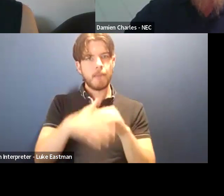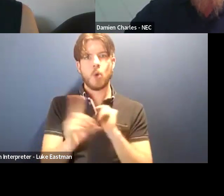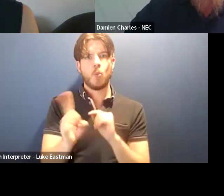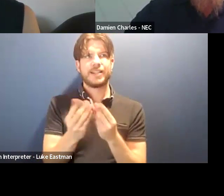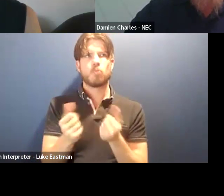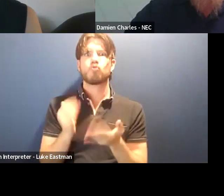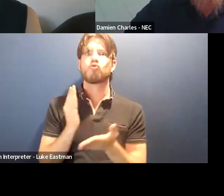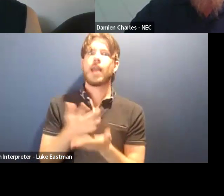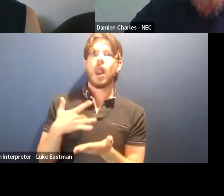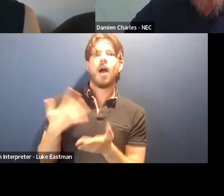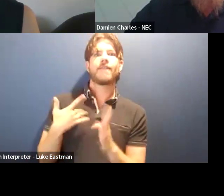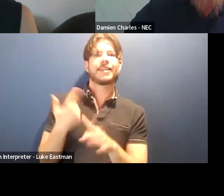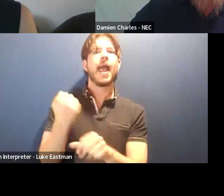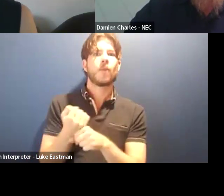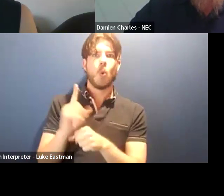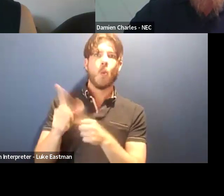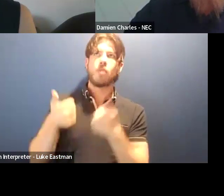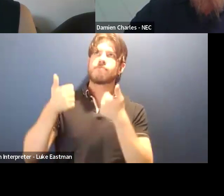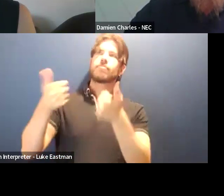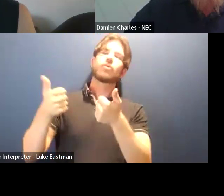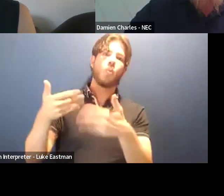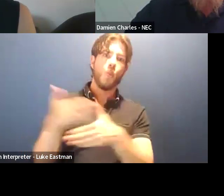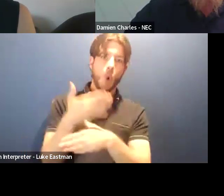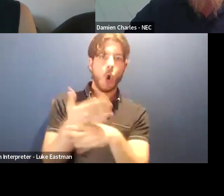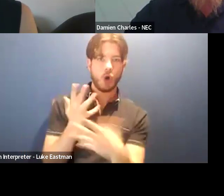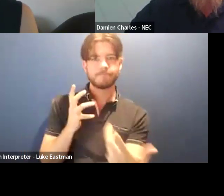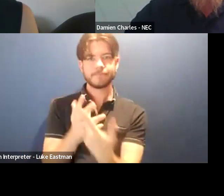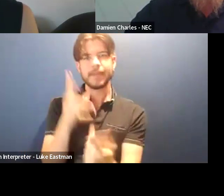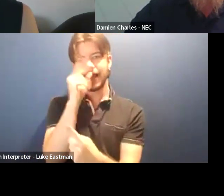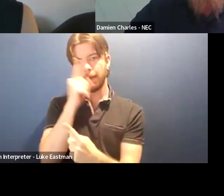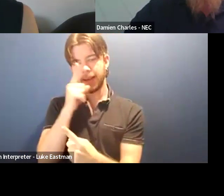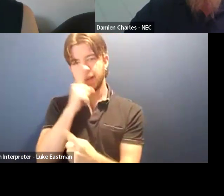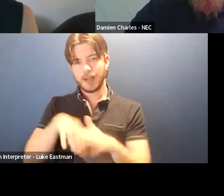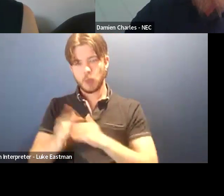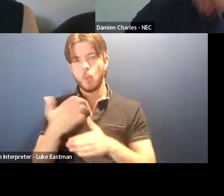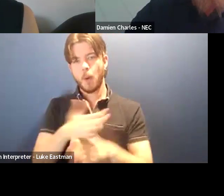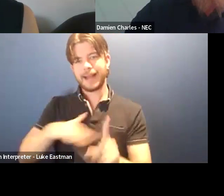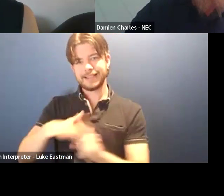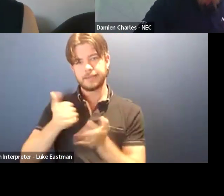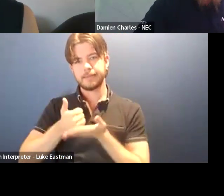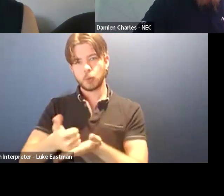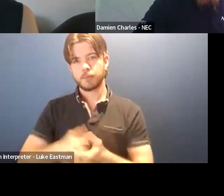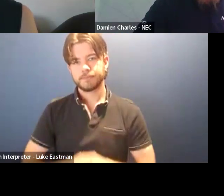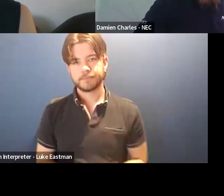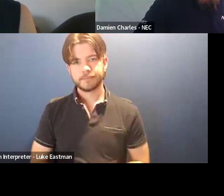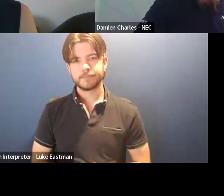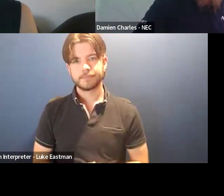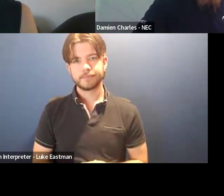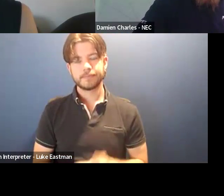have worked to support young people with disabilities in the workplace? Thank